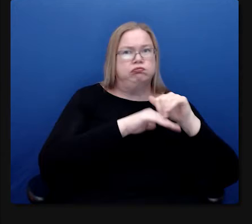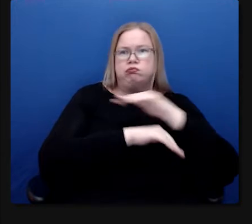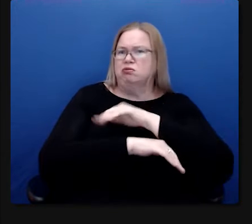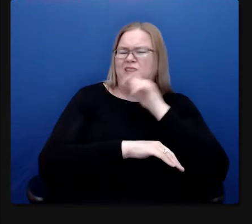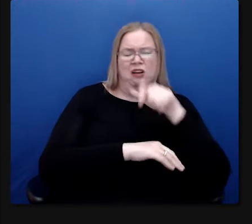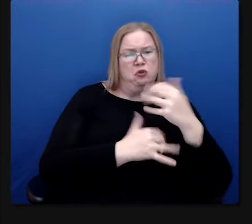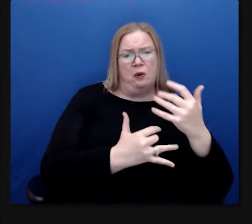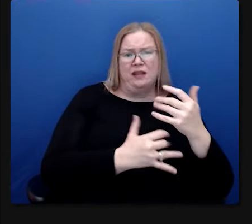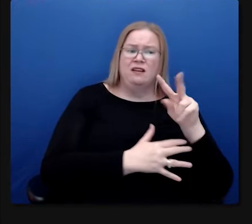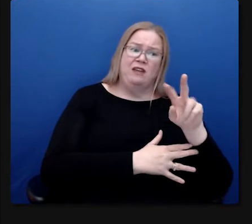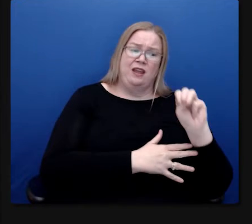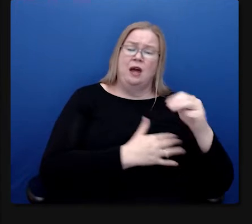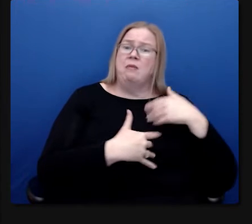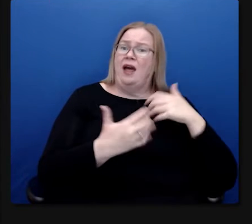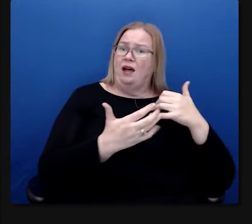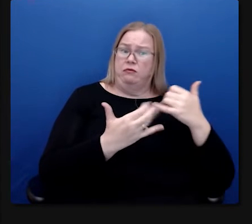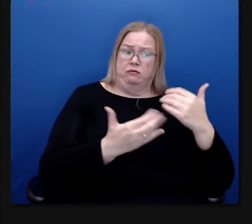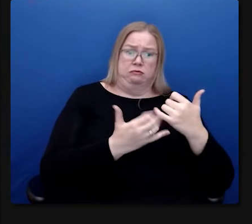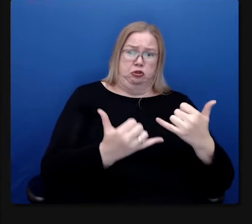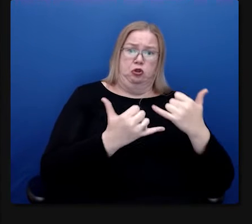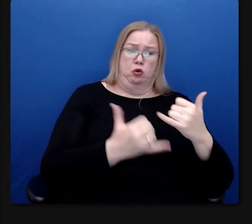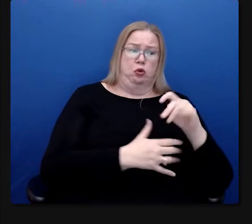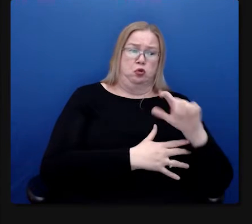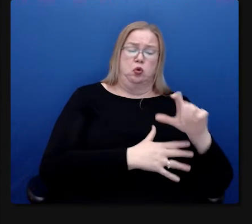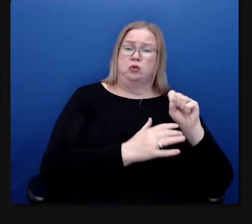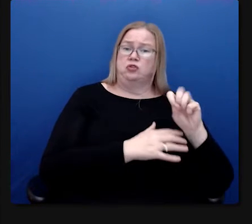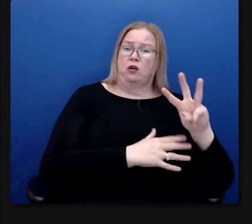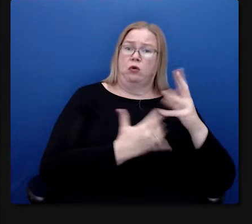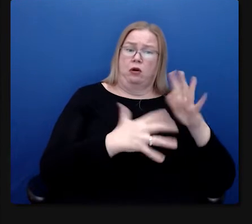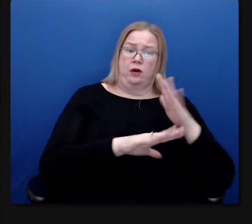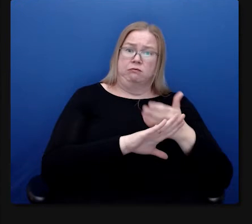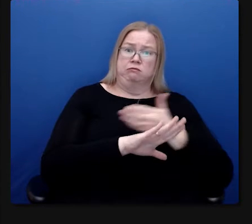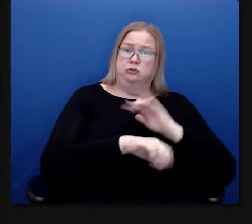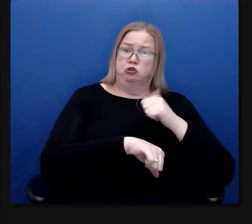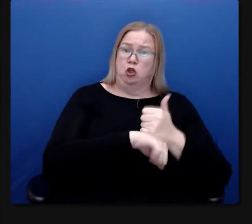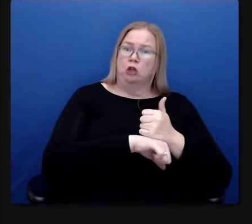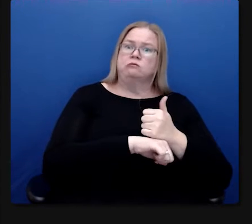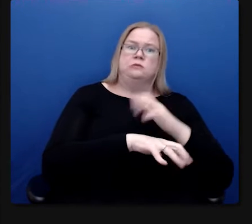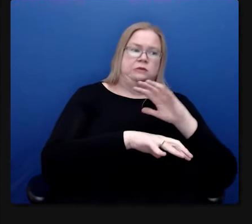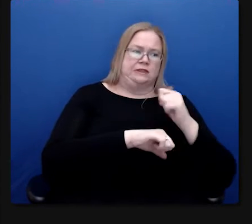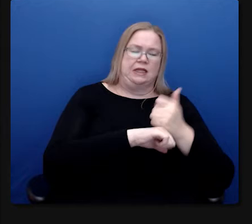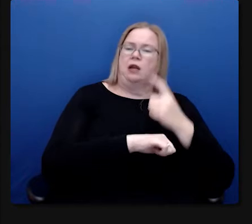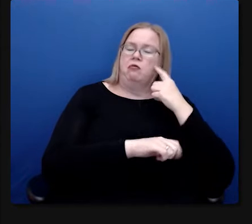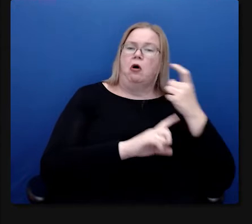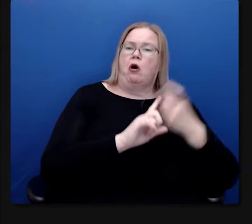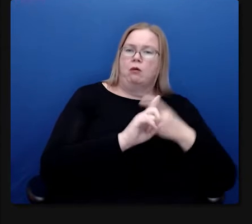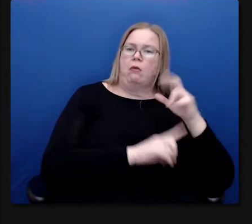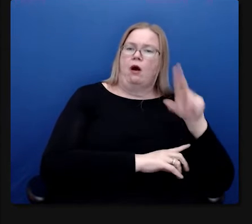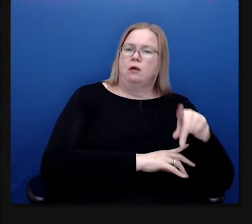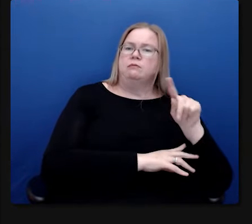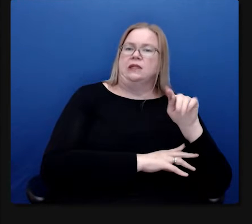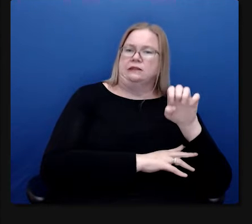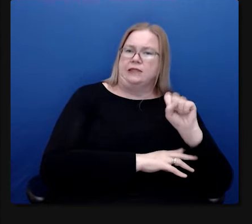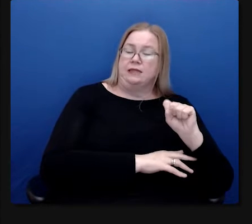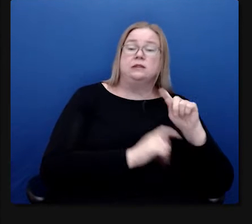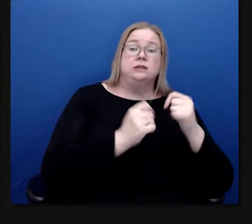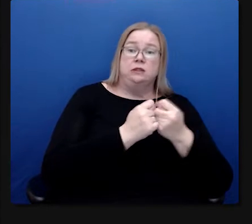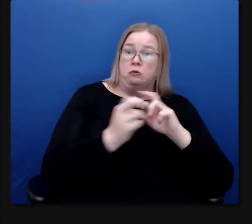The VM comes with the latest tools and software preinstalled and are configured for automatic updates. So your team is ready to go with confidence,